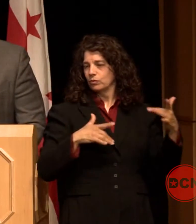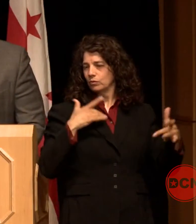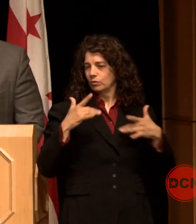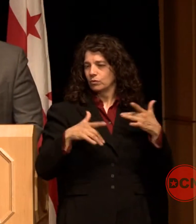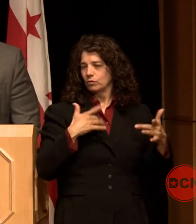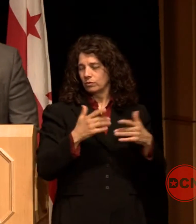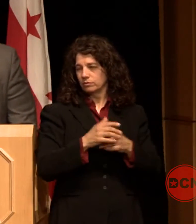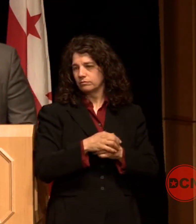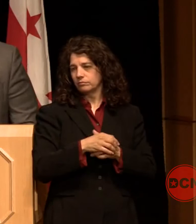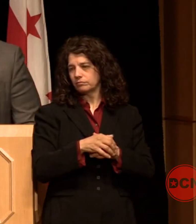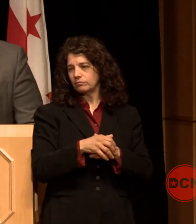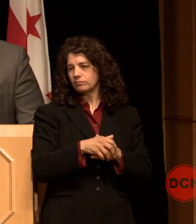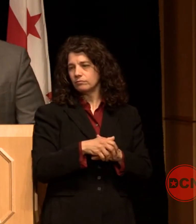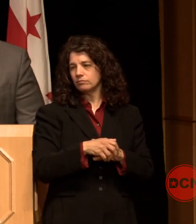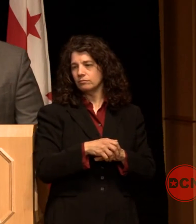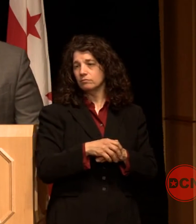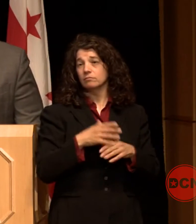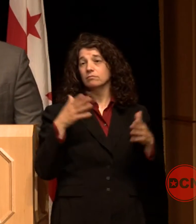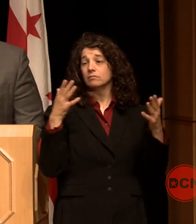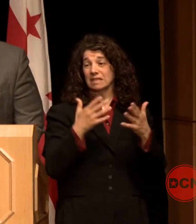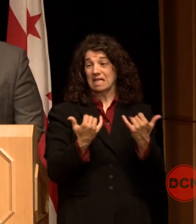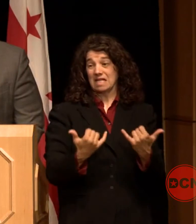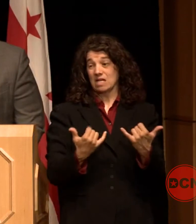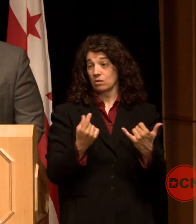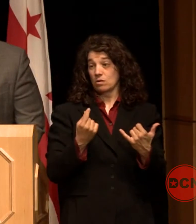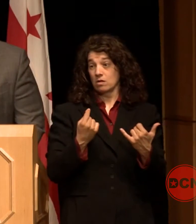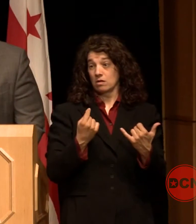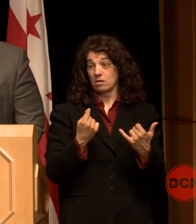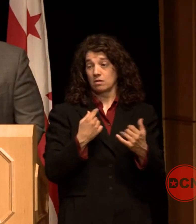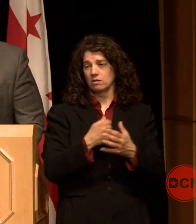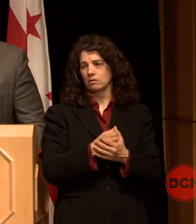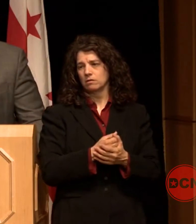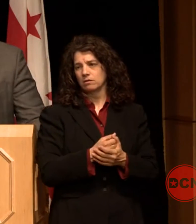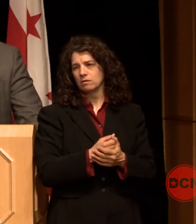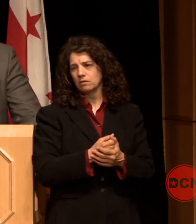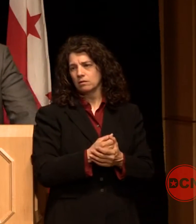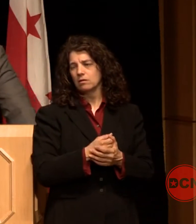FIRST, THE EAST POTOMAC COMPETITION POOL.